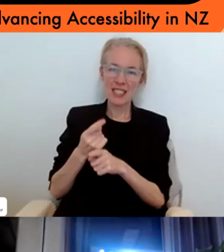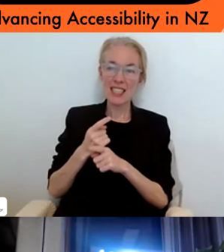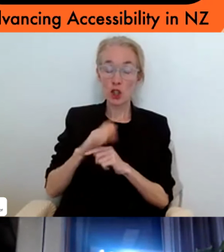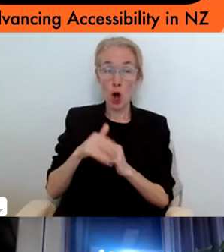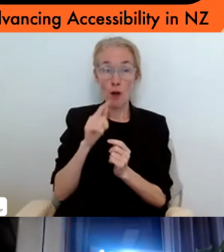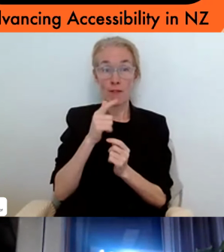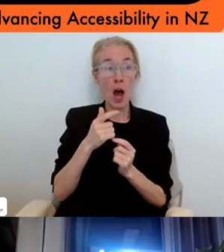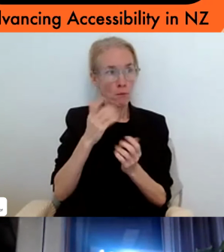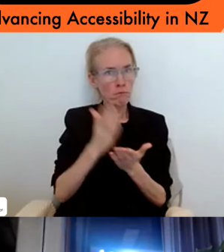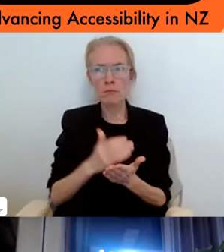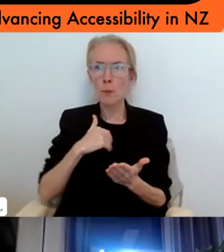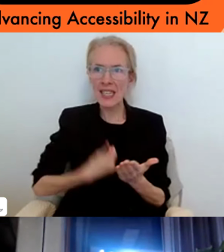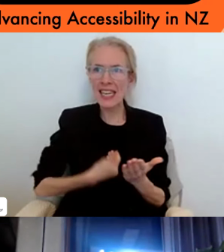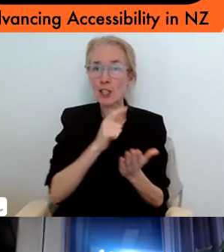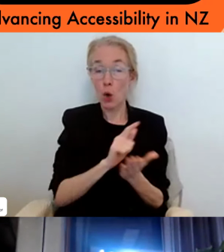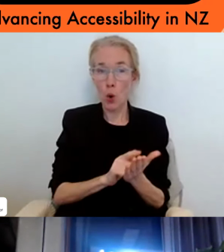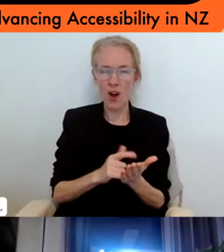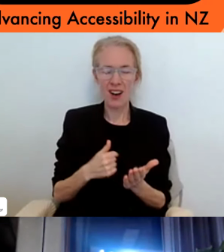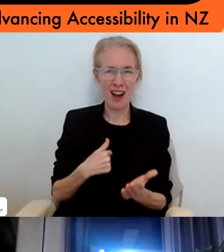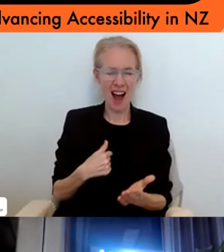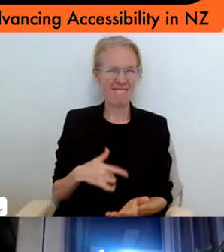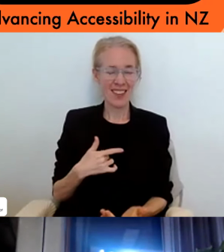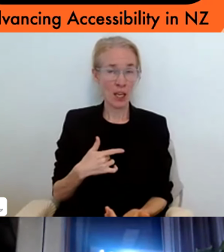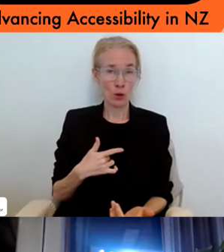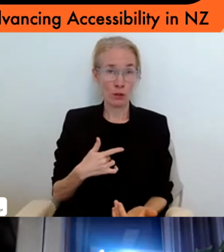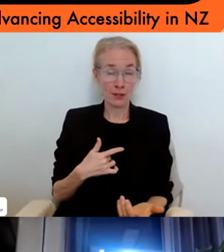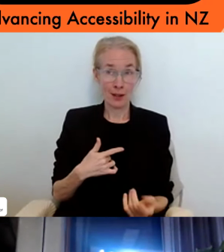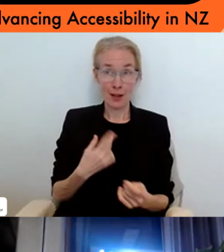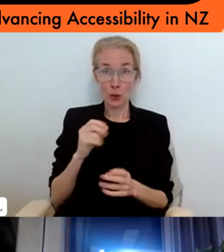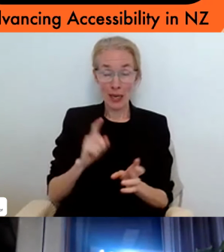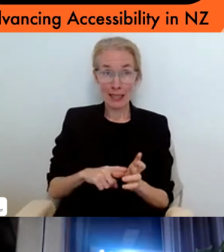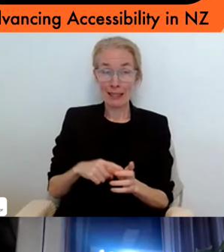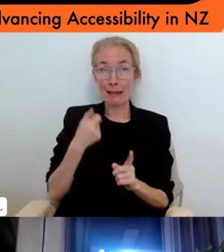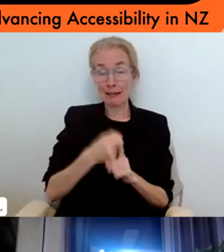to wish for legislation we'll just keep kicking that can further and